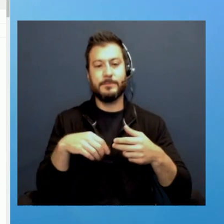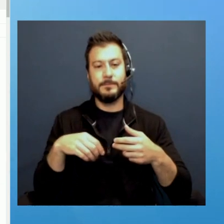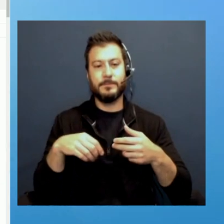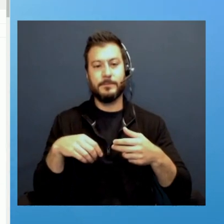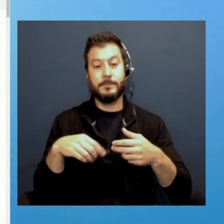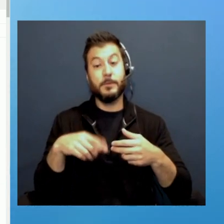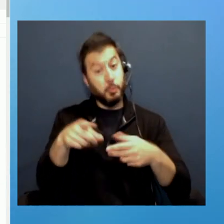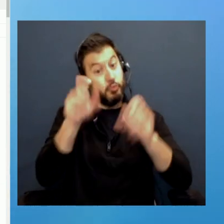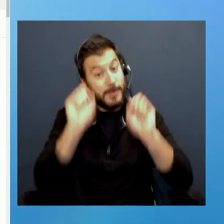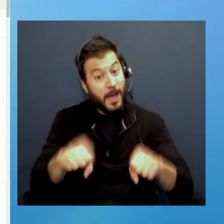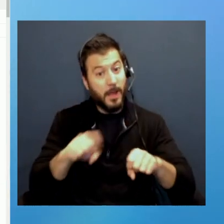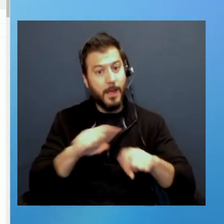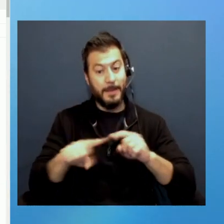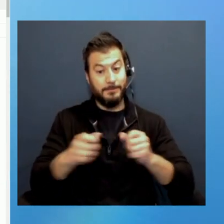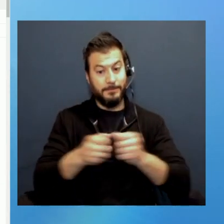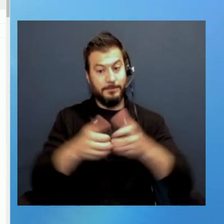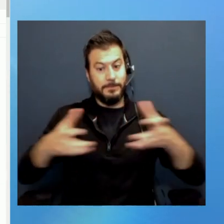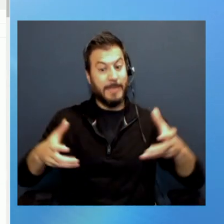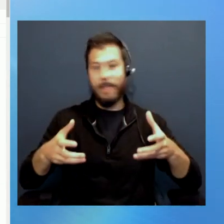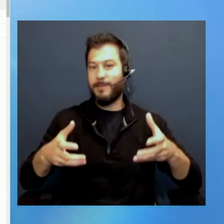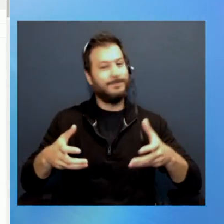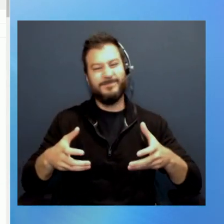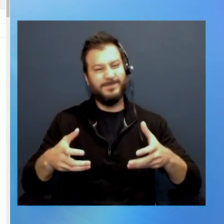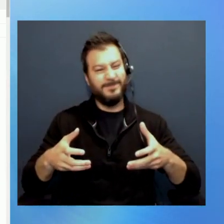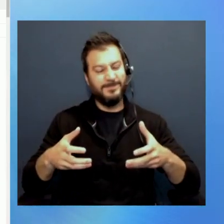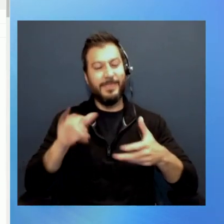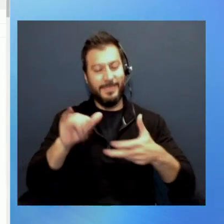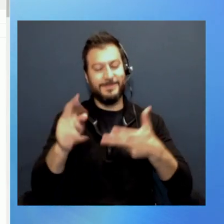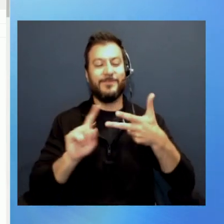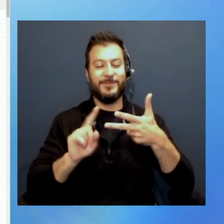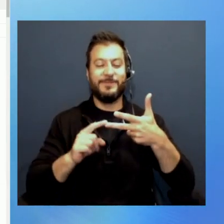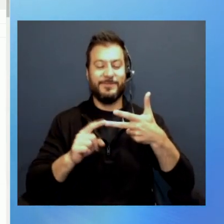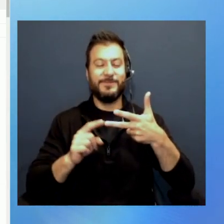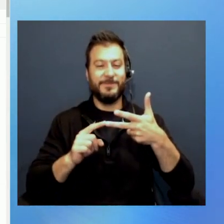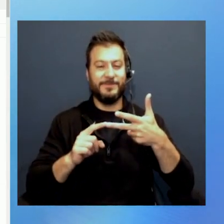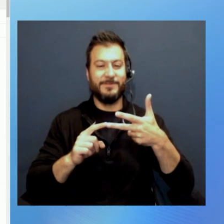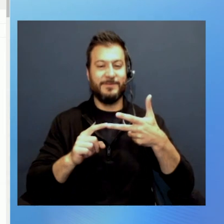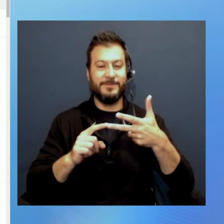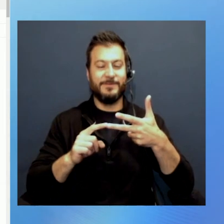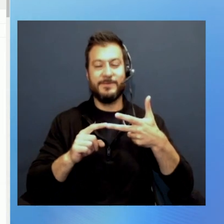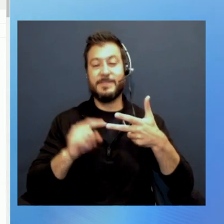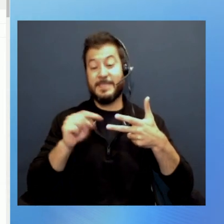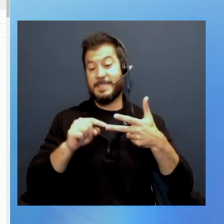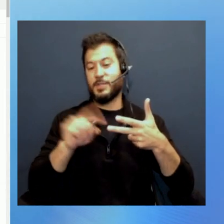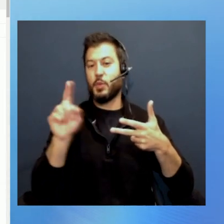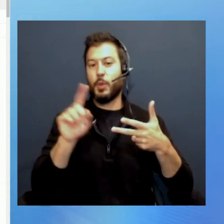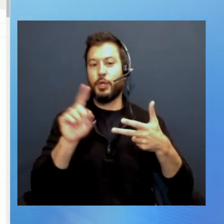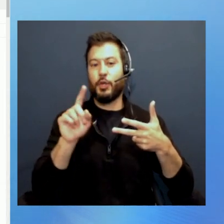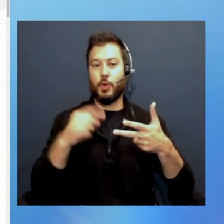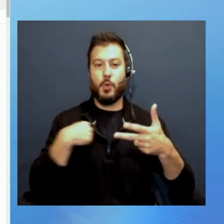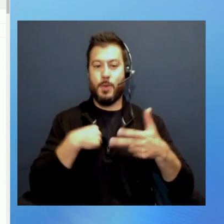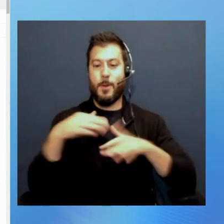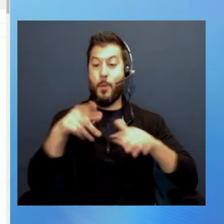This is a task that's doable but not at scale. That's where the third one comes into play.